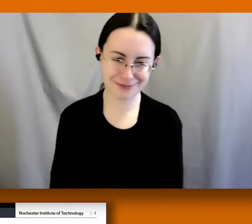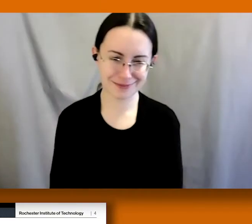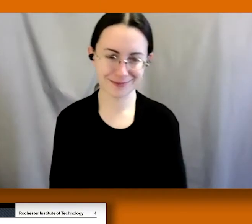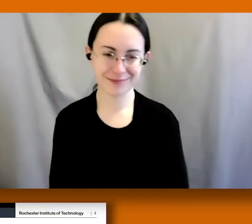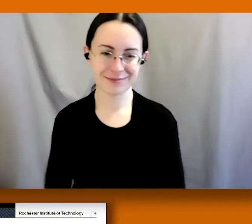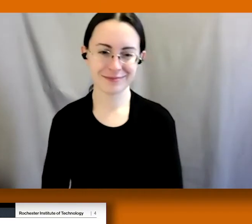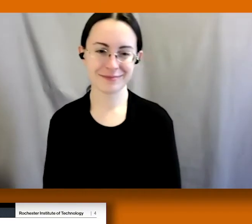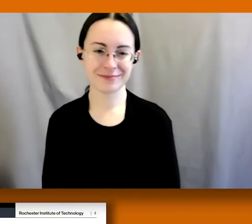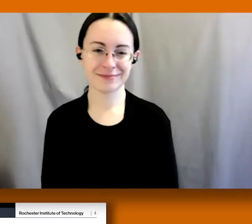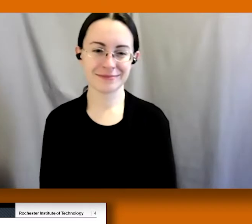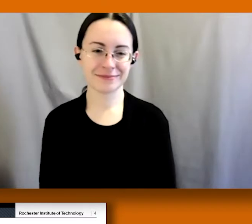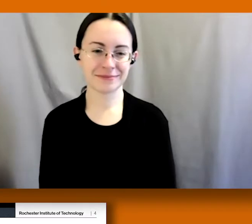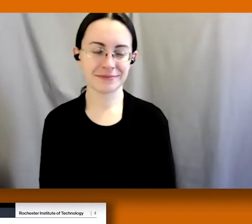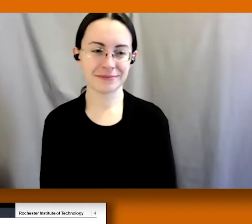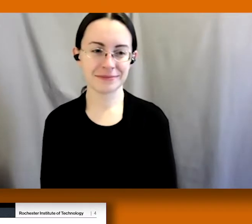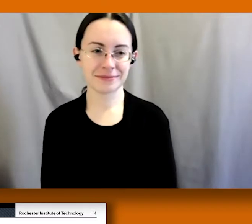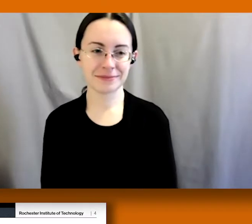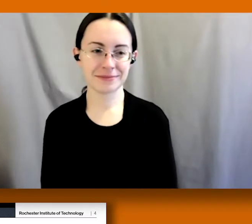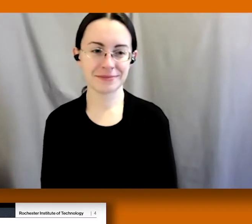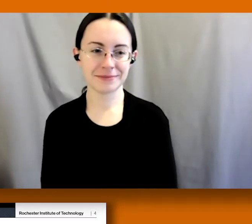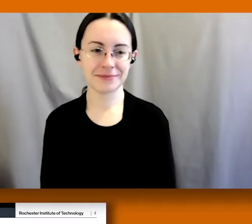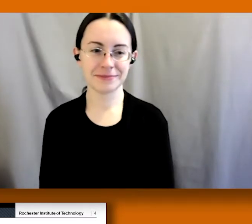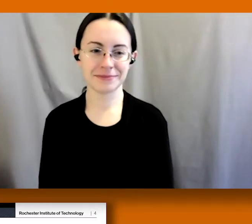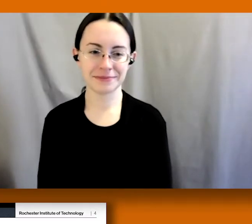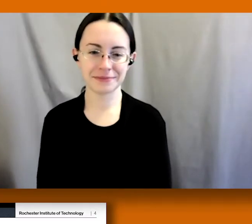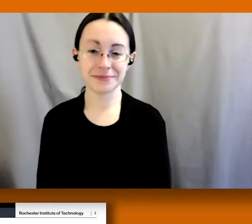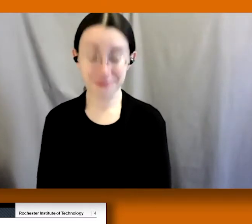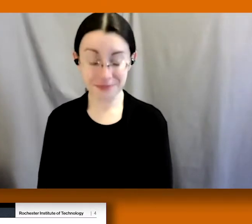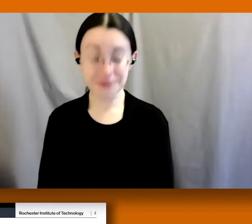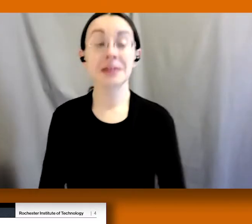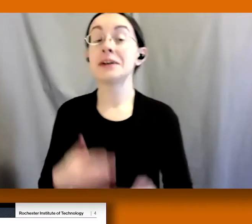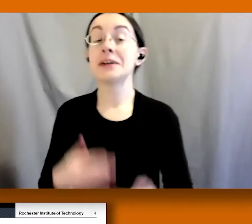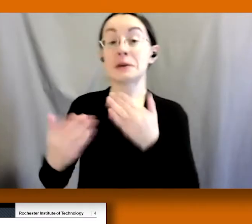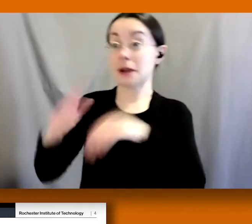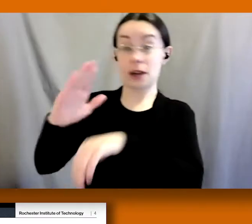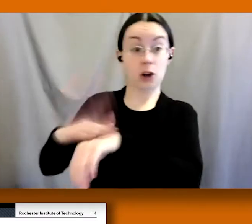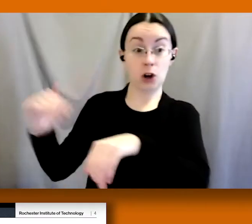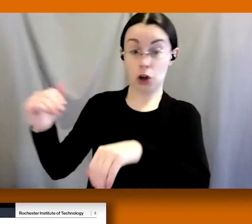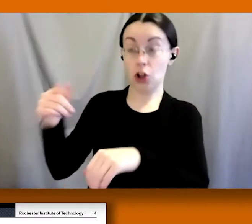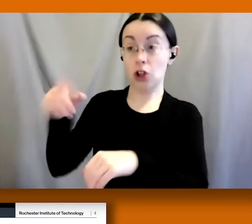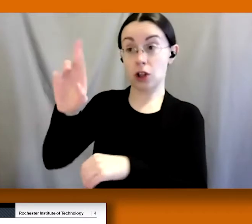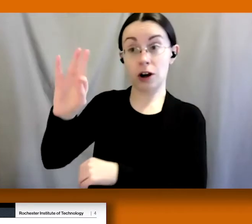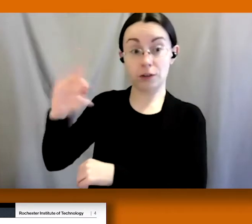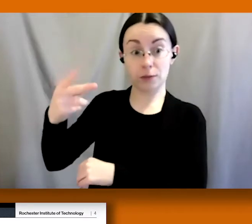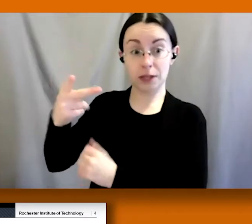Um...but when reading through a solicitation, we want to identify key aspects.